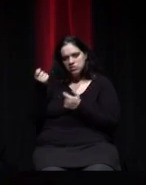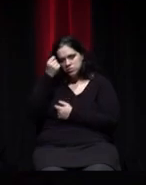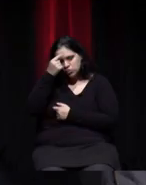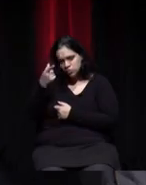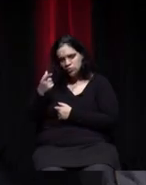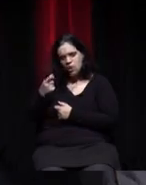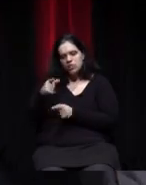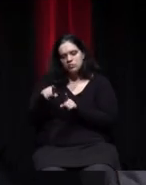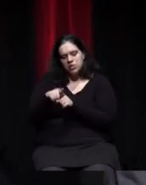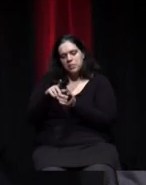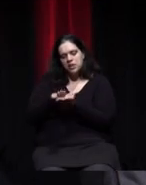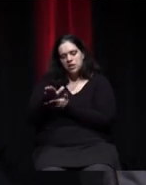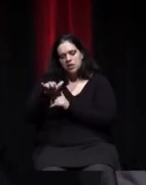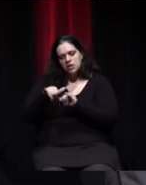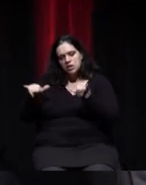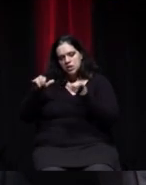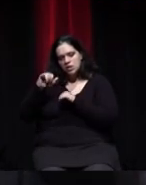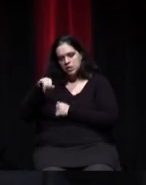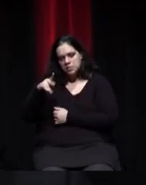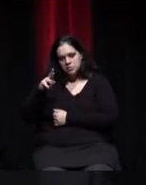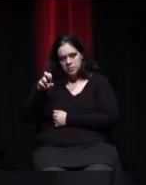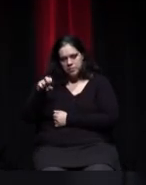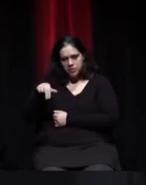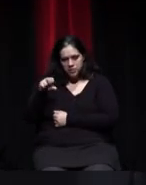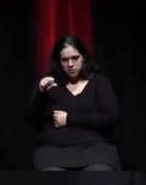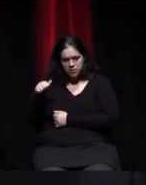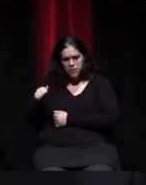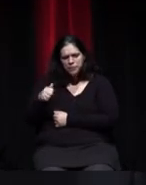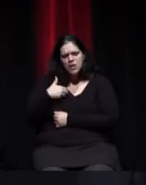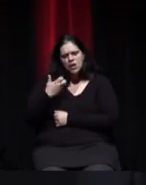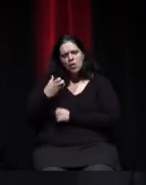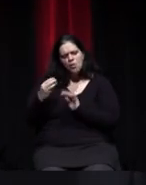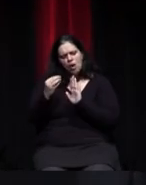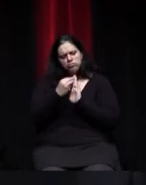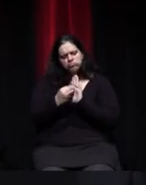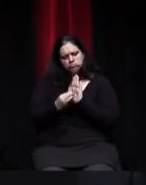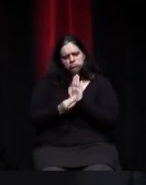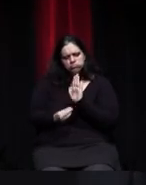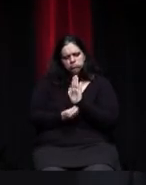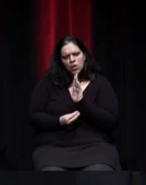I'd like to start by pointing out some notes on what we can understand